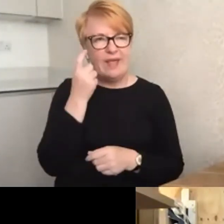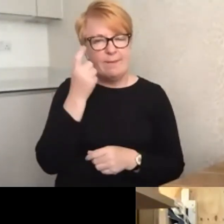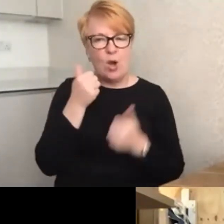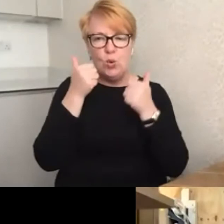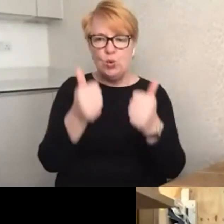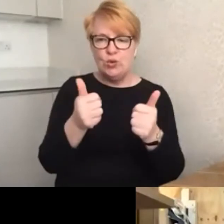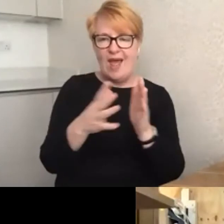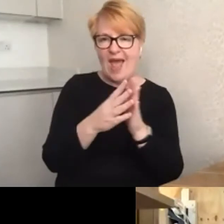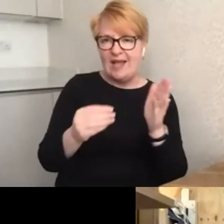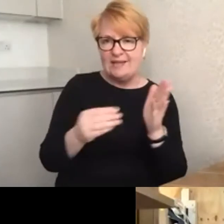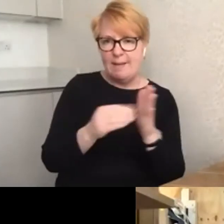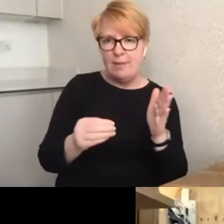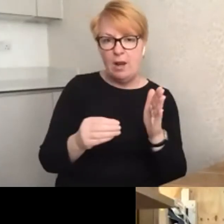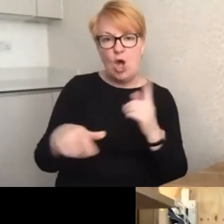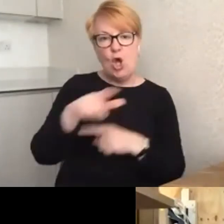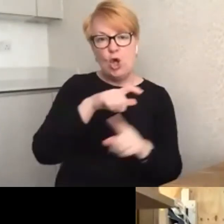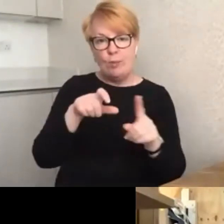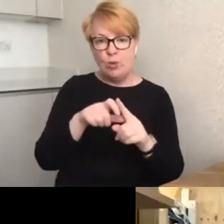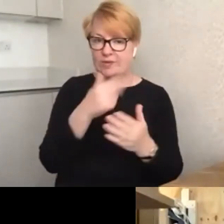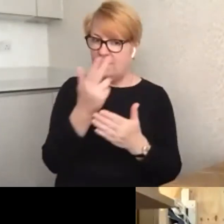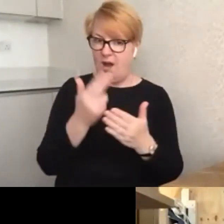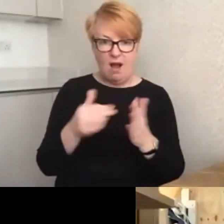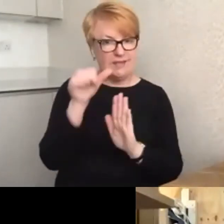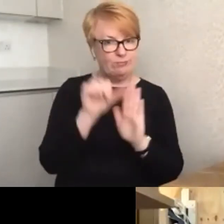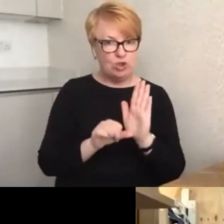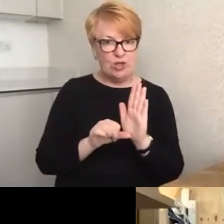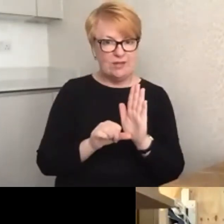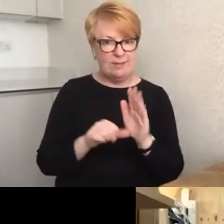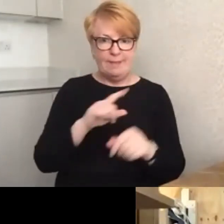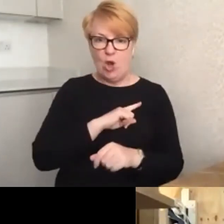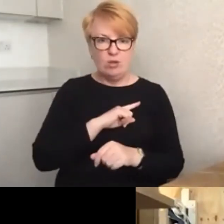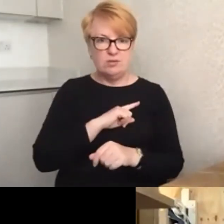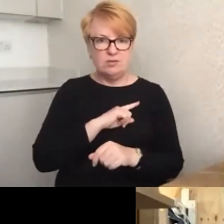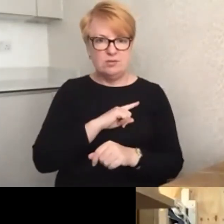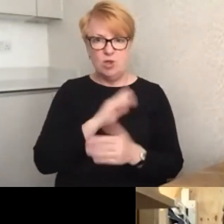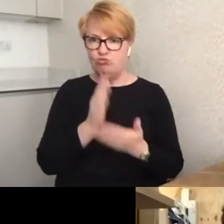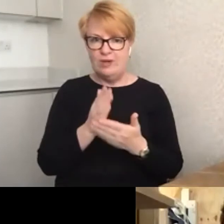community arts projects, because they're not so excessive or conceptualised about or talked